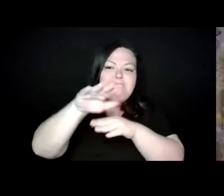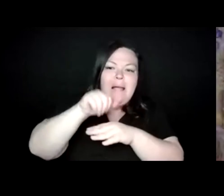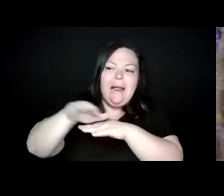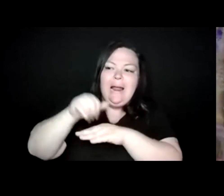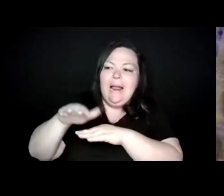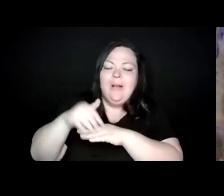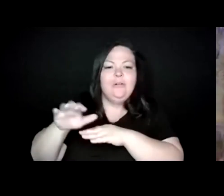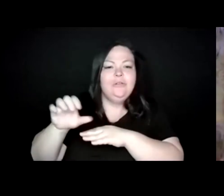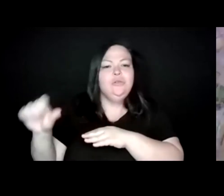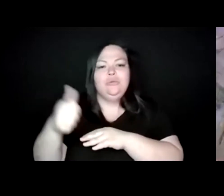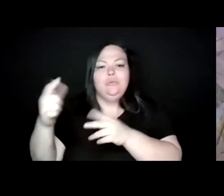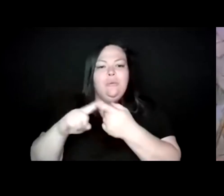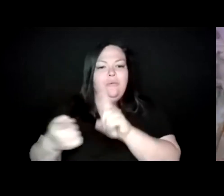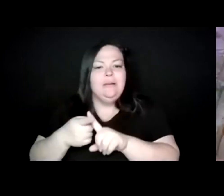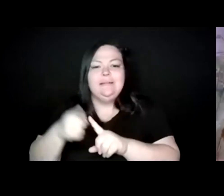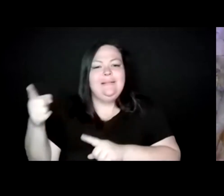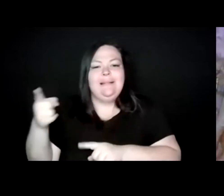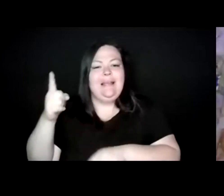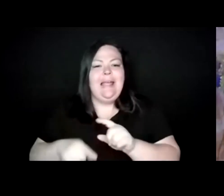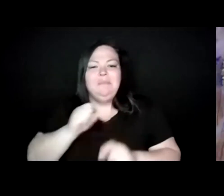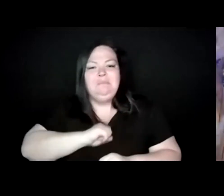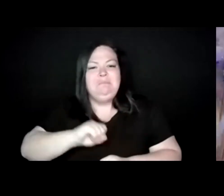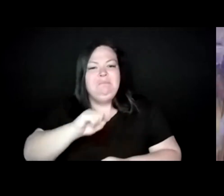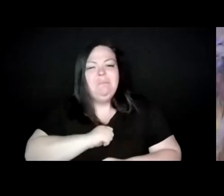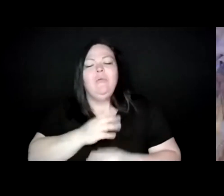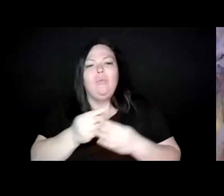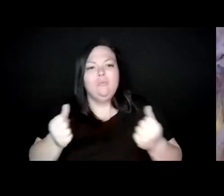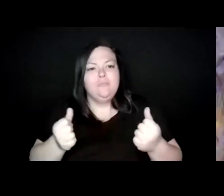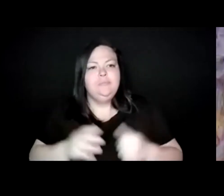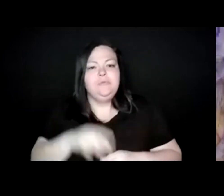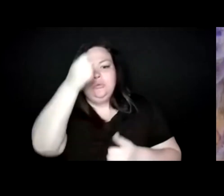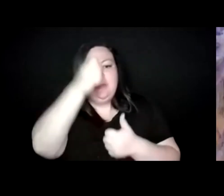viet friend who can’t shake their cough this winter. you remember how marilou brought